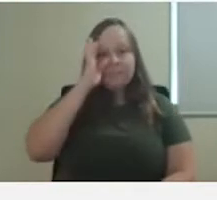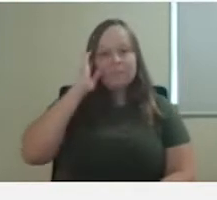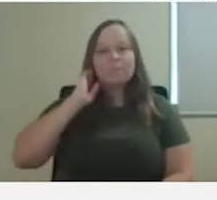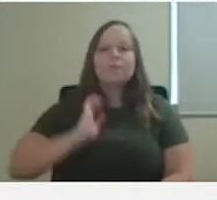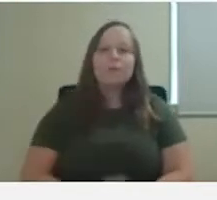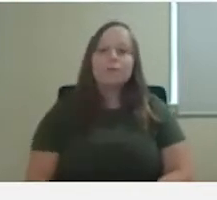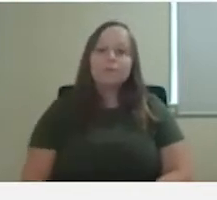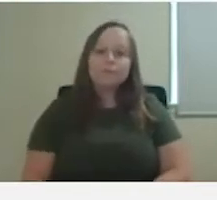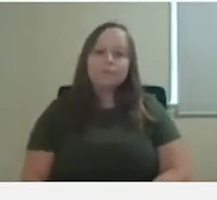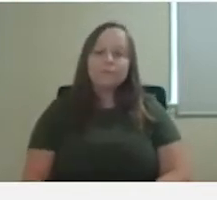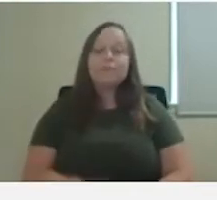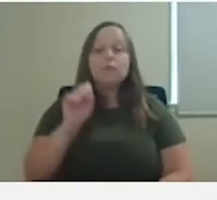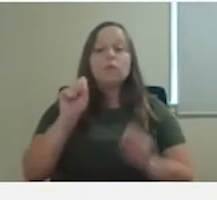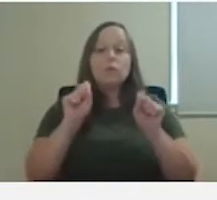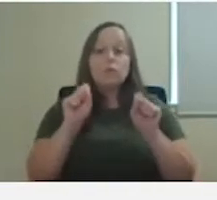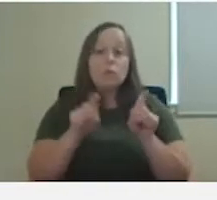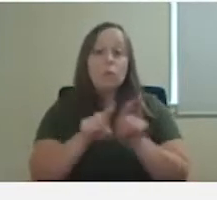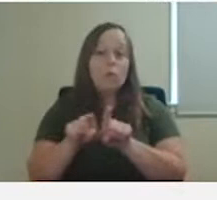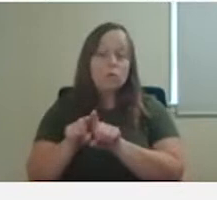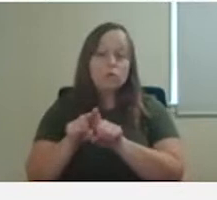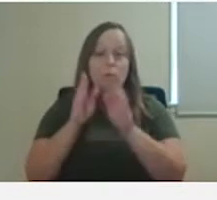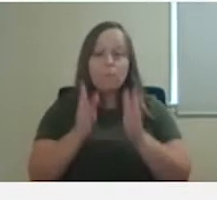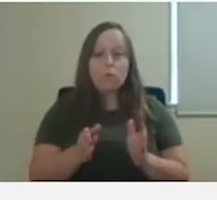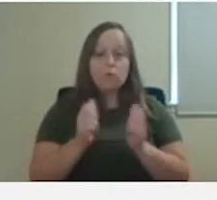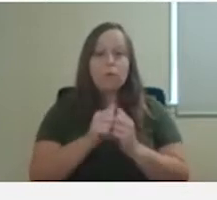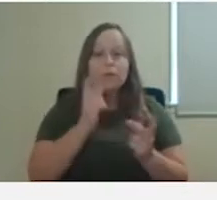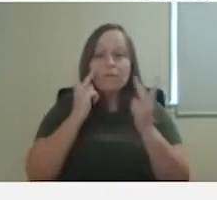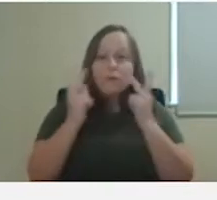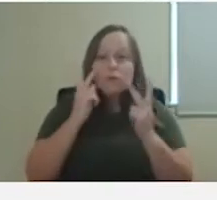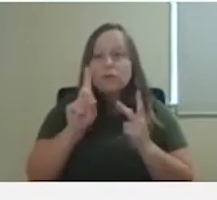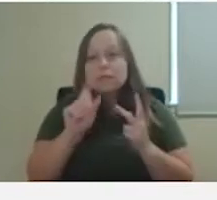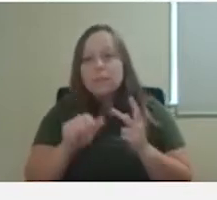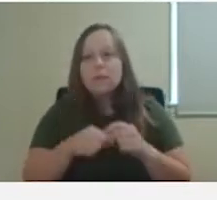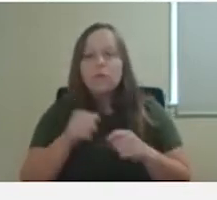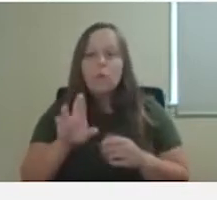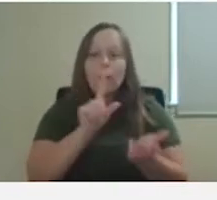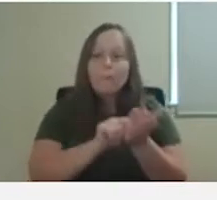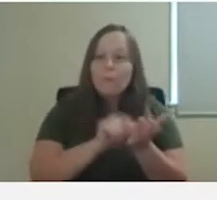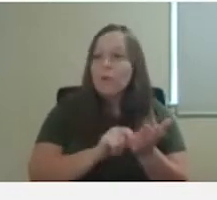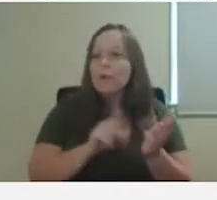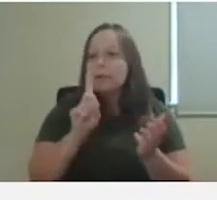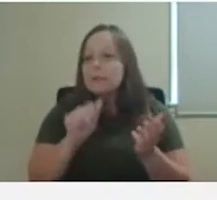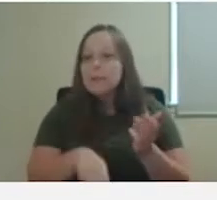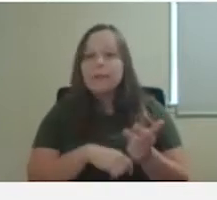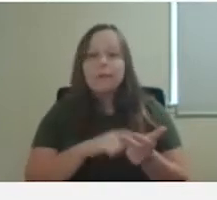You may also-- if you are a person with a visual disability or a print disability or for whatever